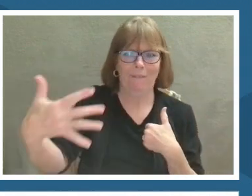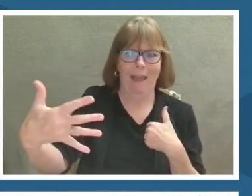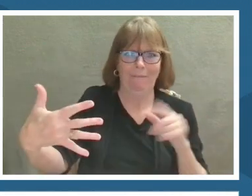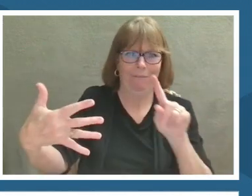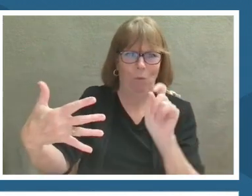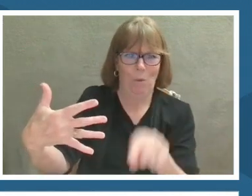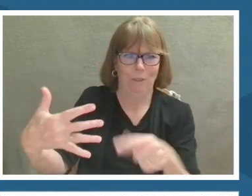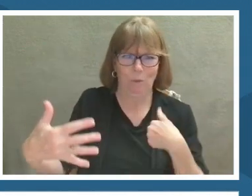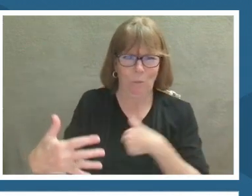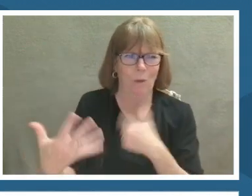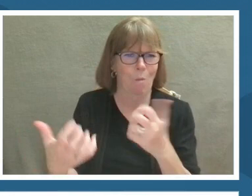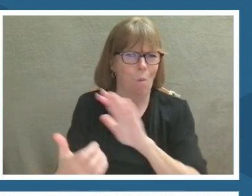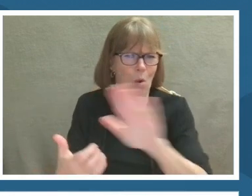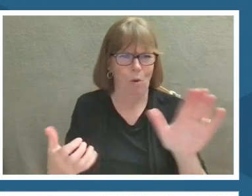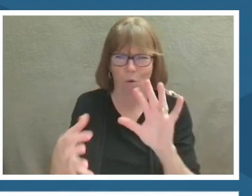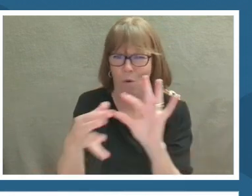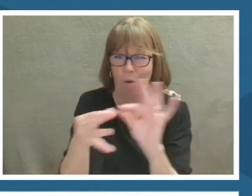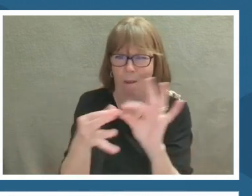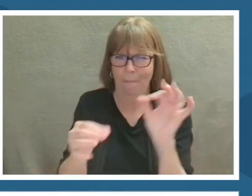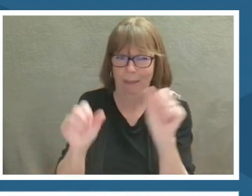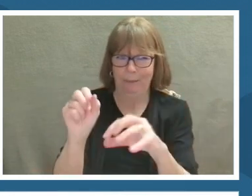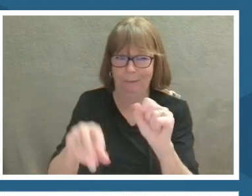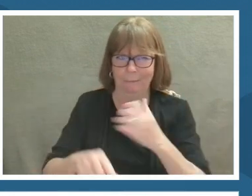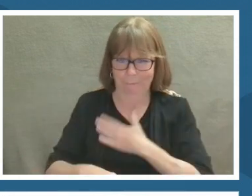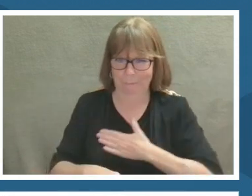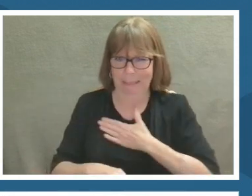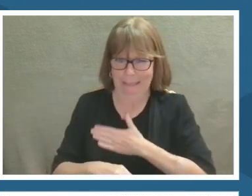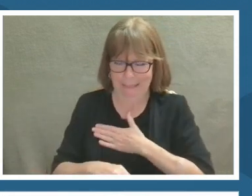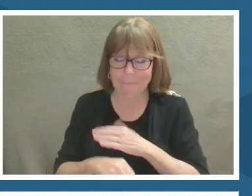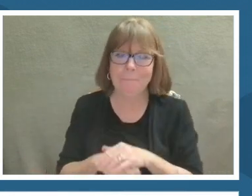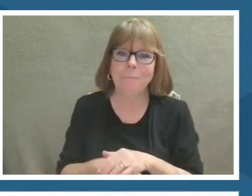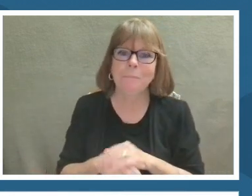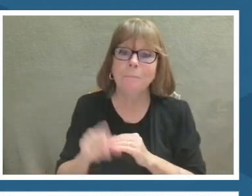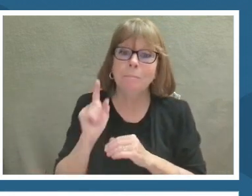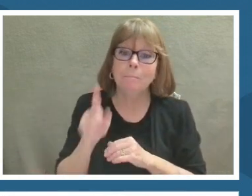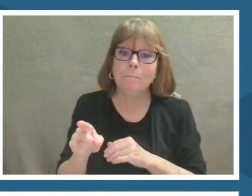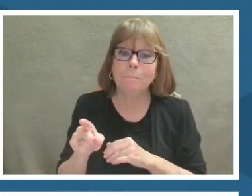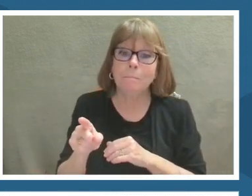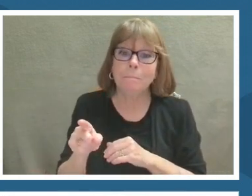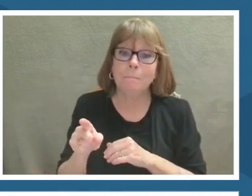on um so the first question is